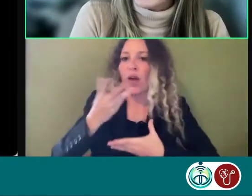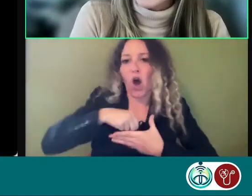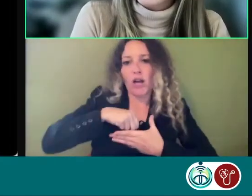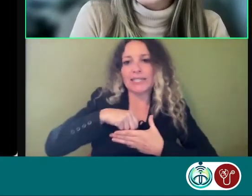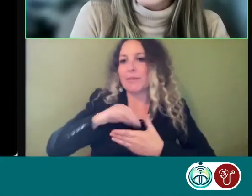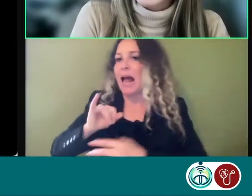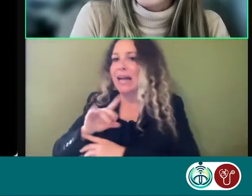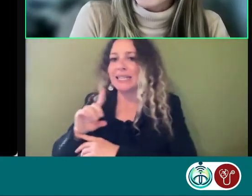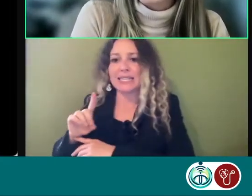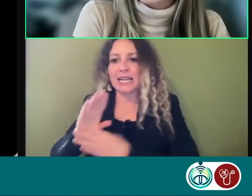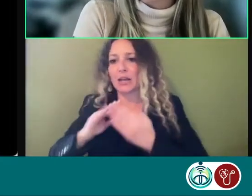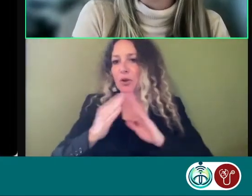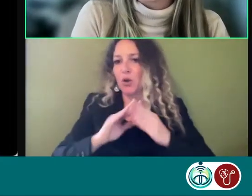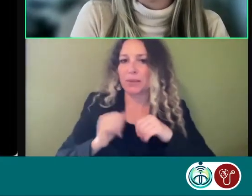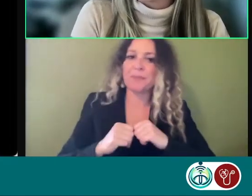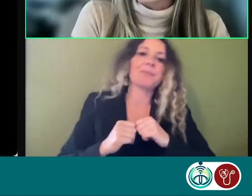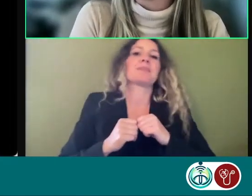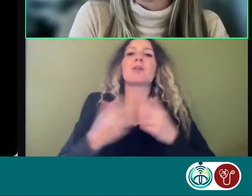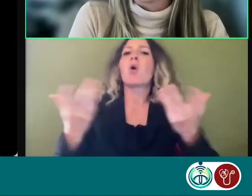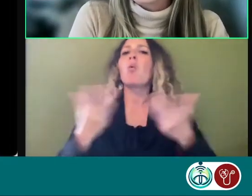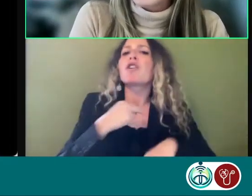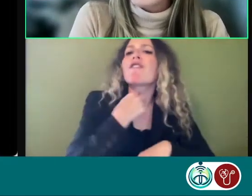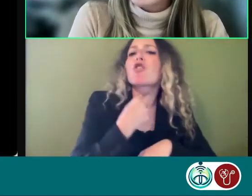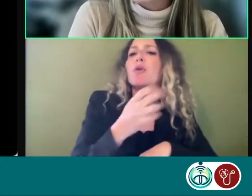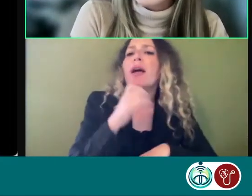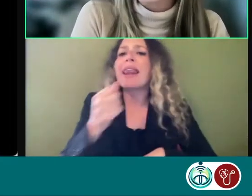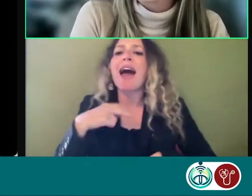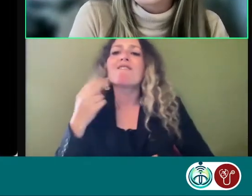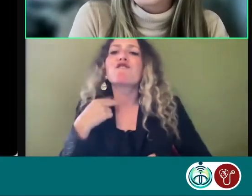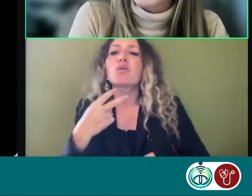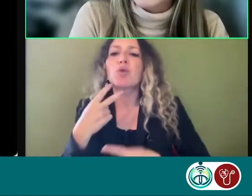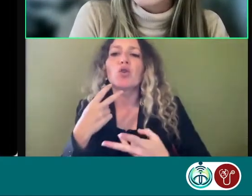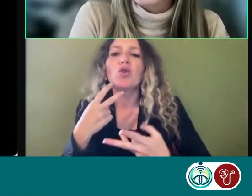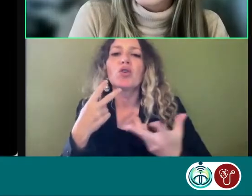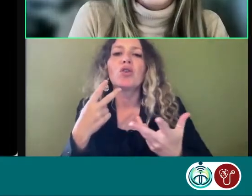So understanding what are verbal and non-verbal cues that providers should be aware of